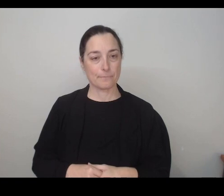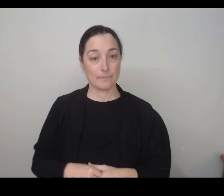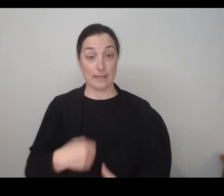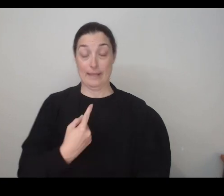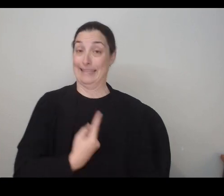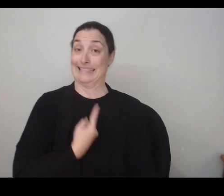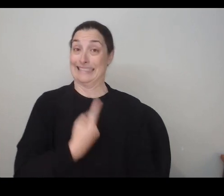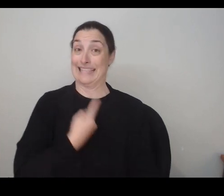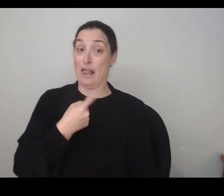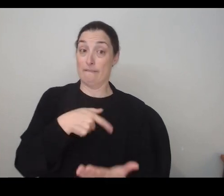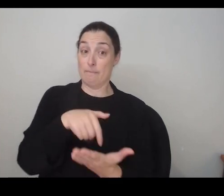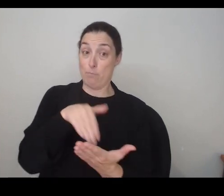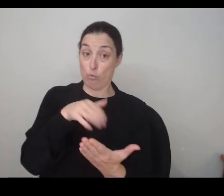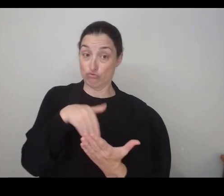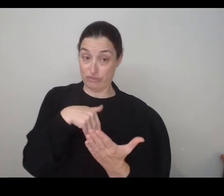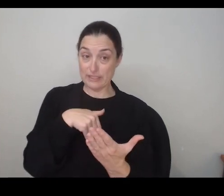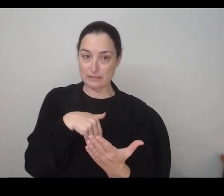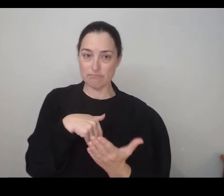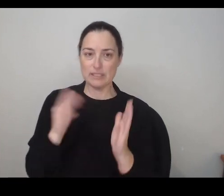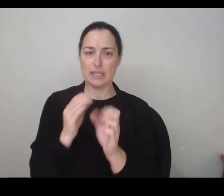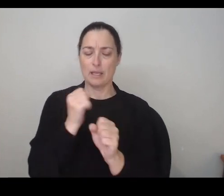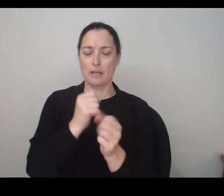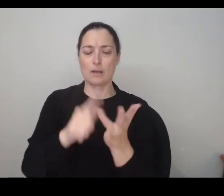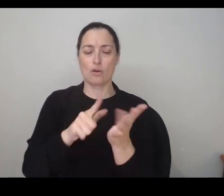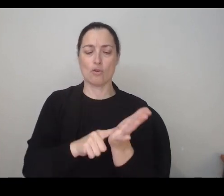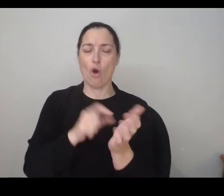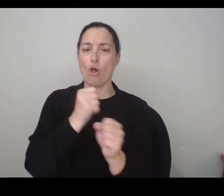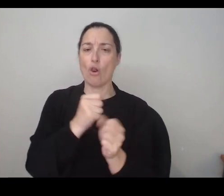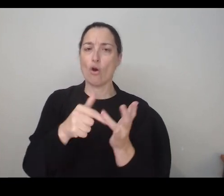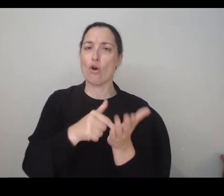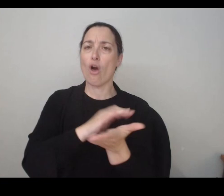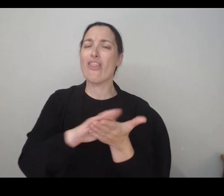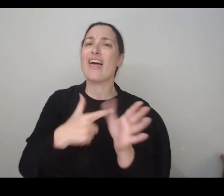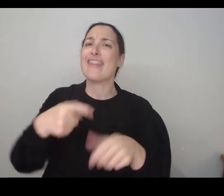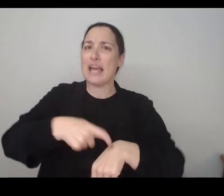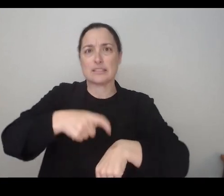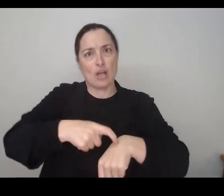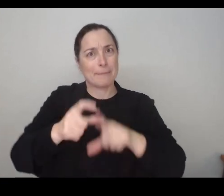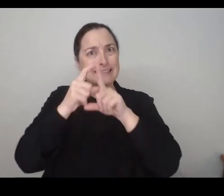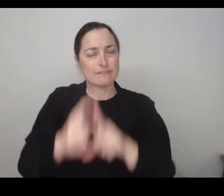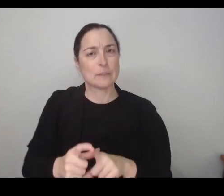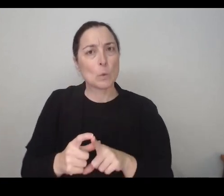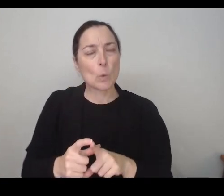at the time, painted at very difficult time for Gauguin, when he was thinking to commit suicide.